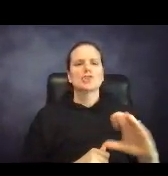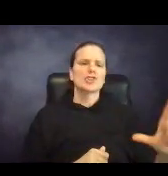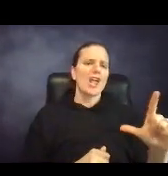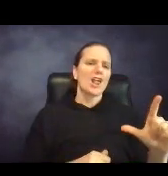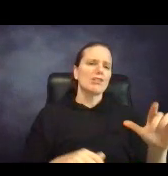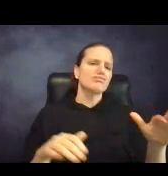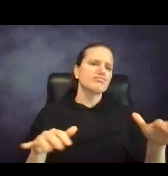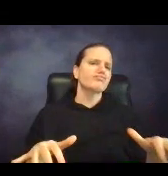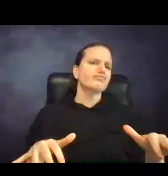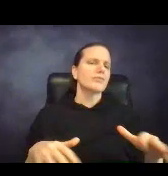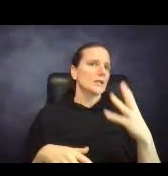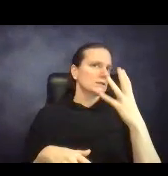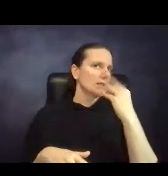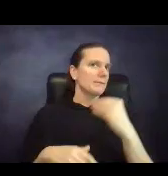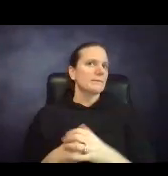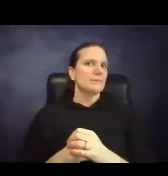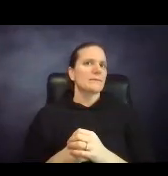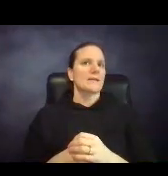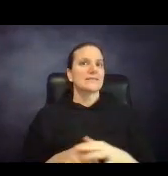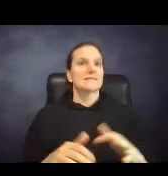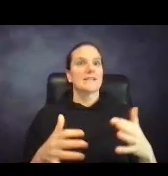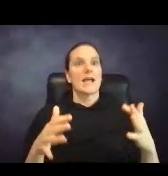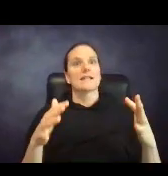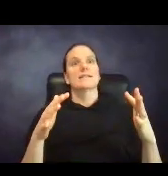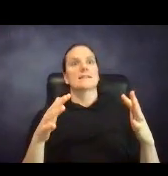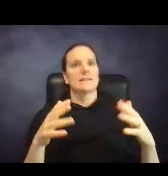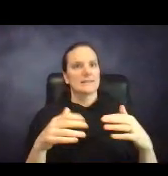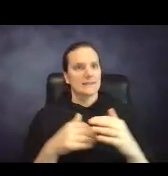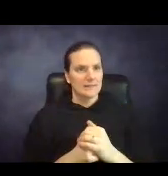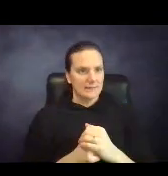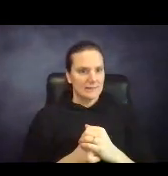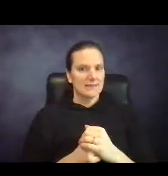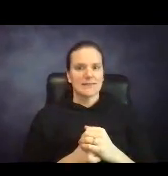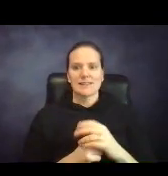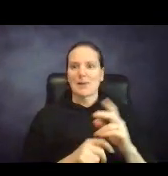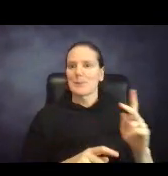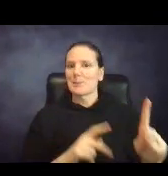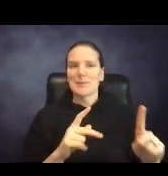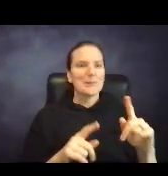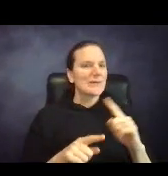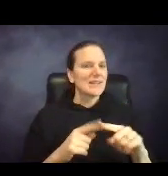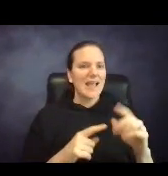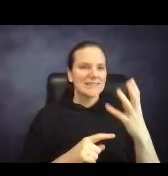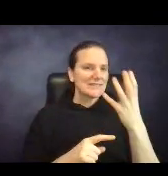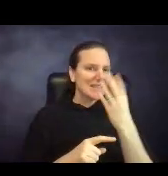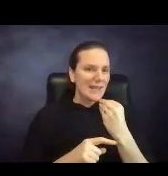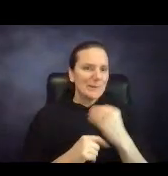We definitely see anxiety ramping up, irritability increasing, and then people not being able to get to sleep and people not being able to stay asleep.